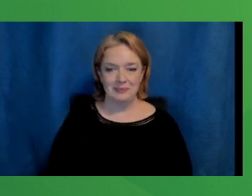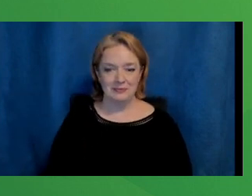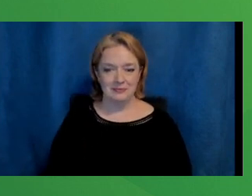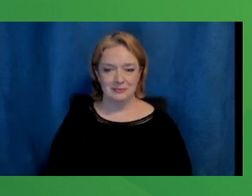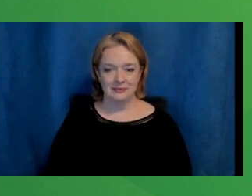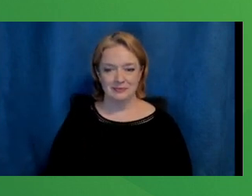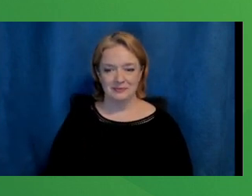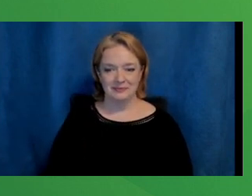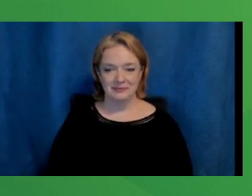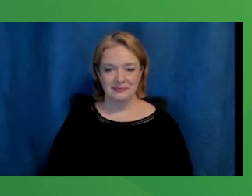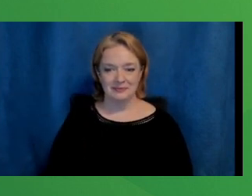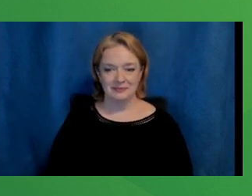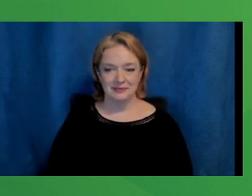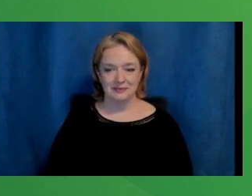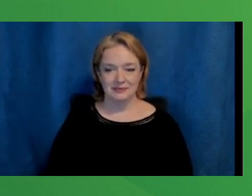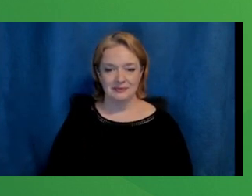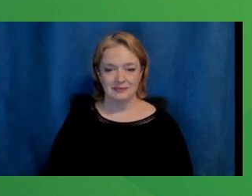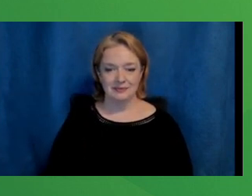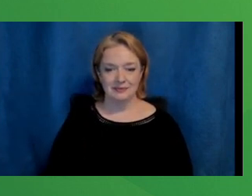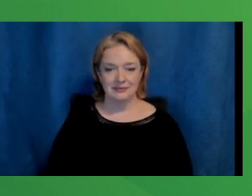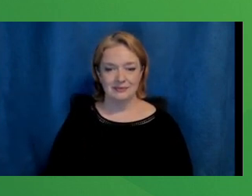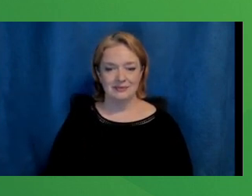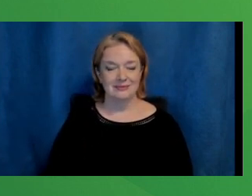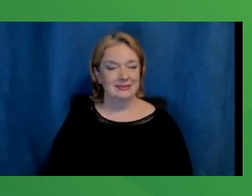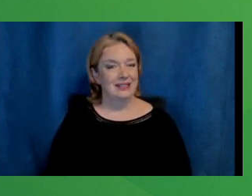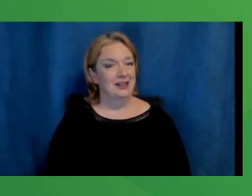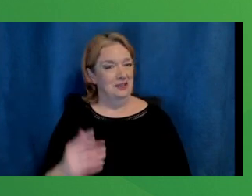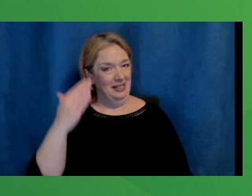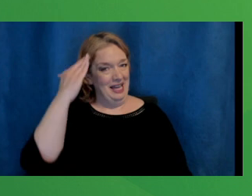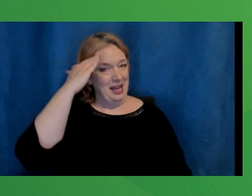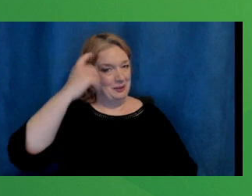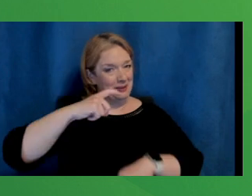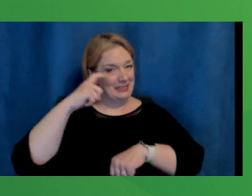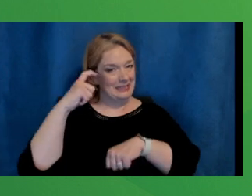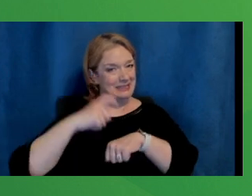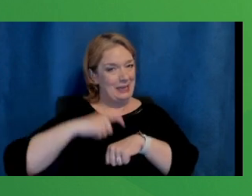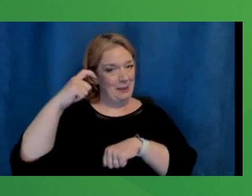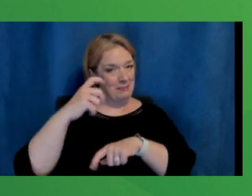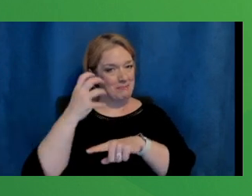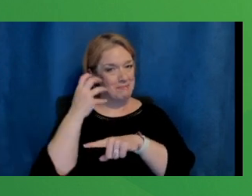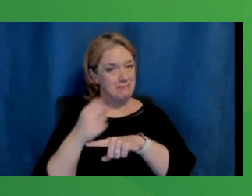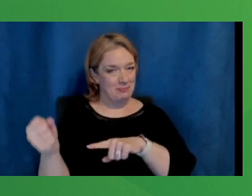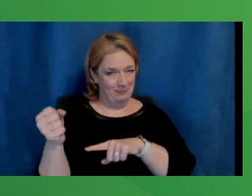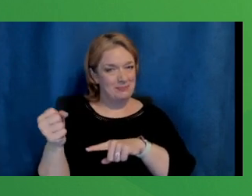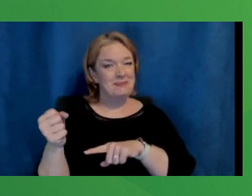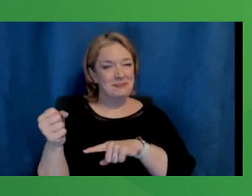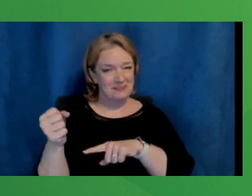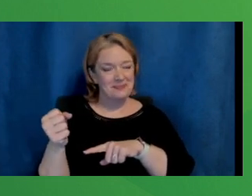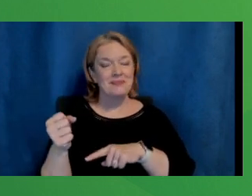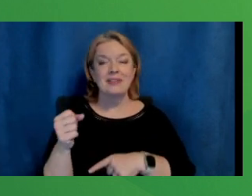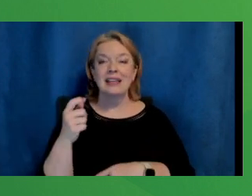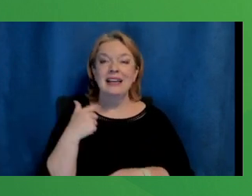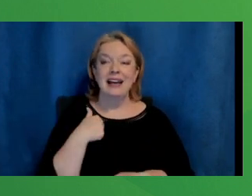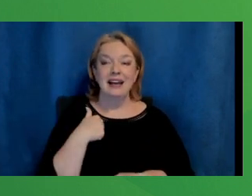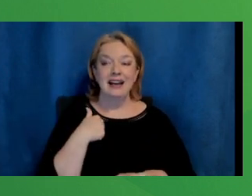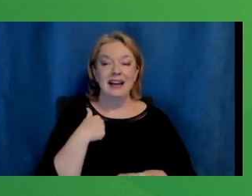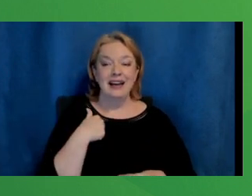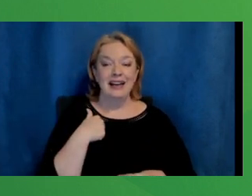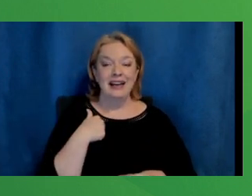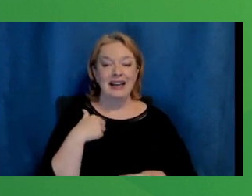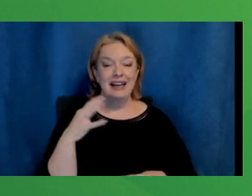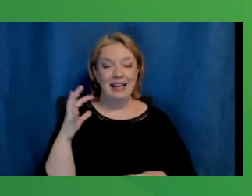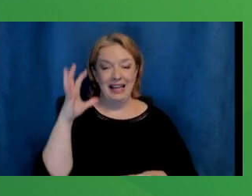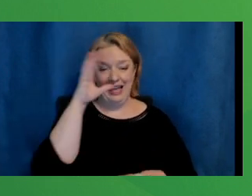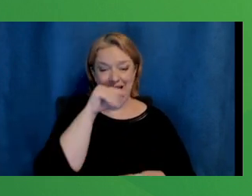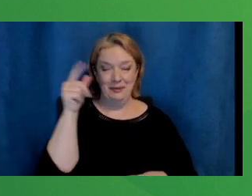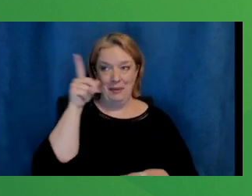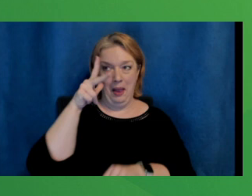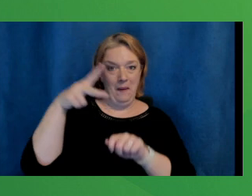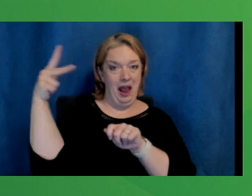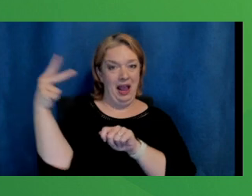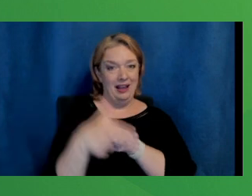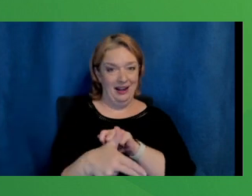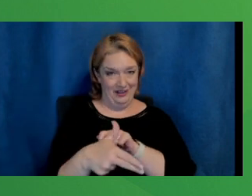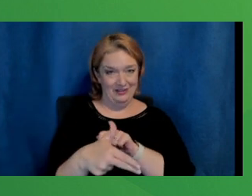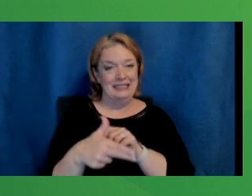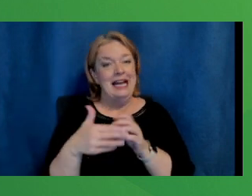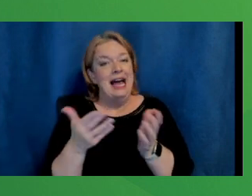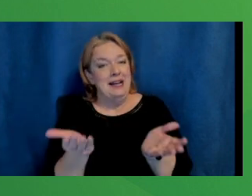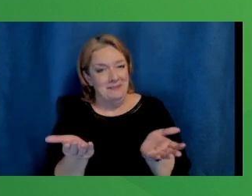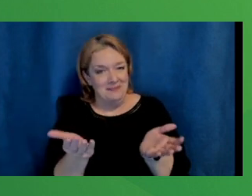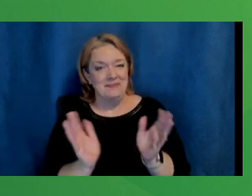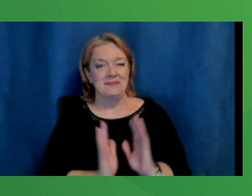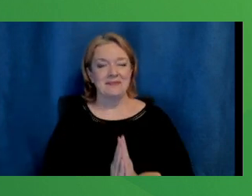Now, I know that we are at time, so I assume that we're about to get cut off here. But it looks like